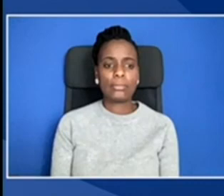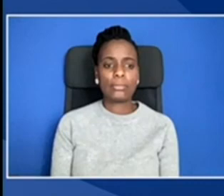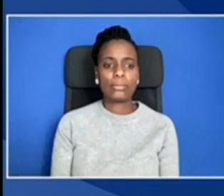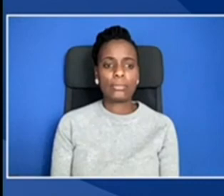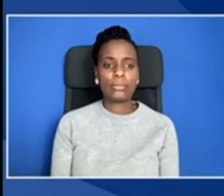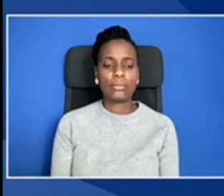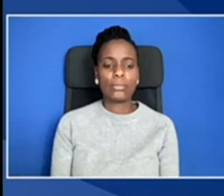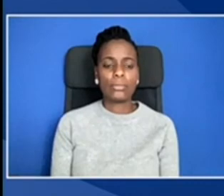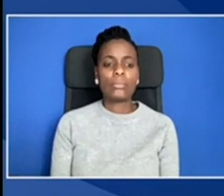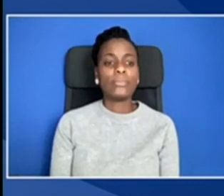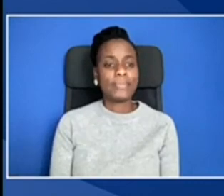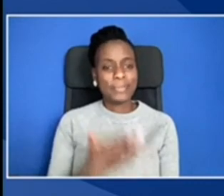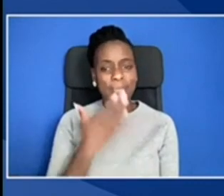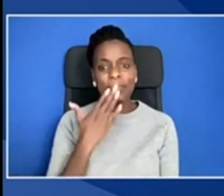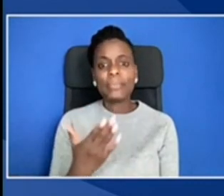Alright. Thank you. Thank you, Richard.